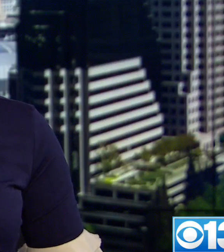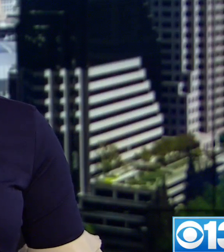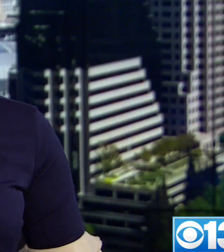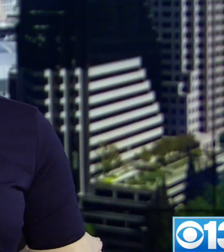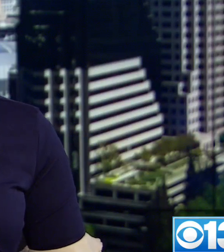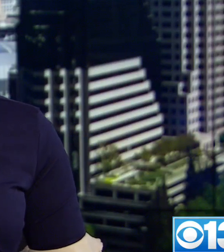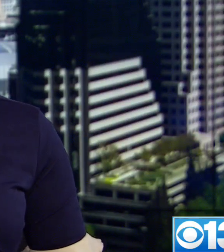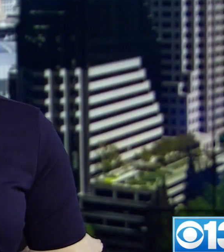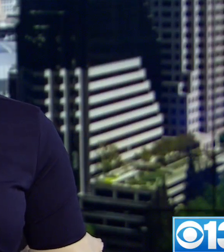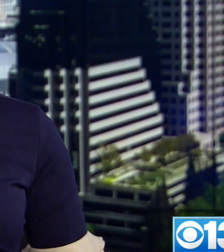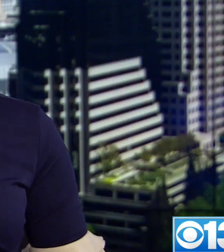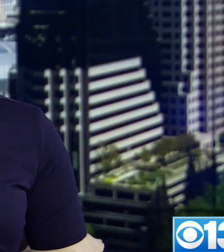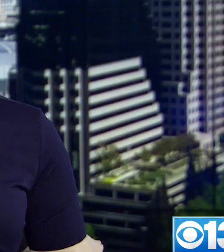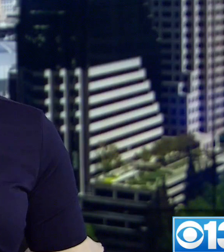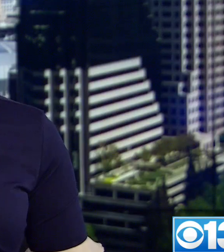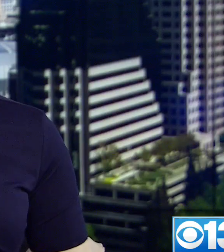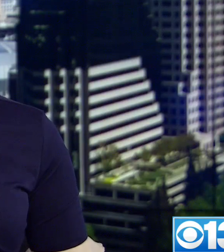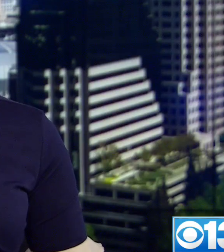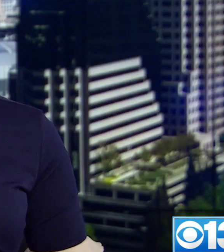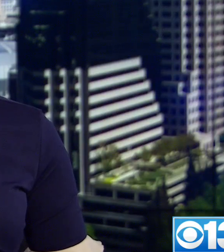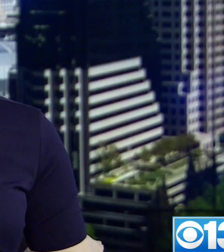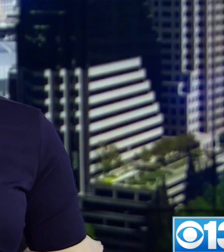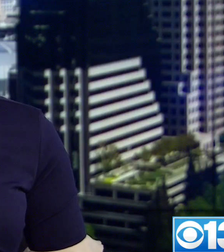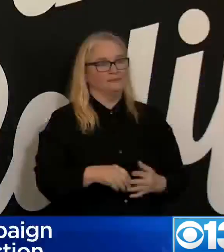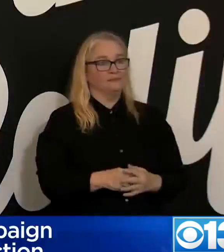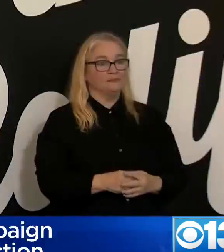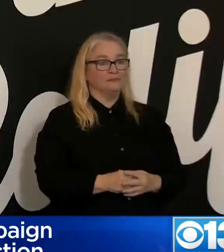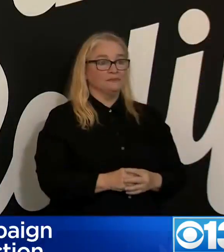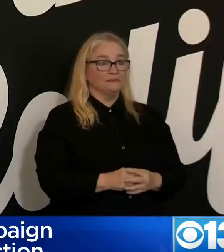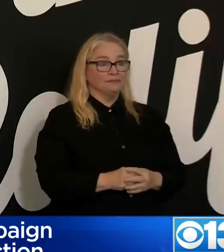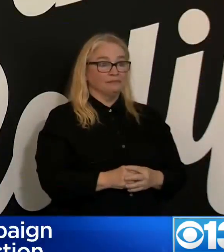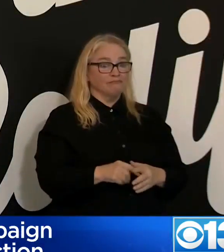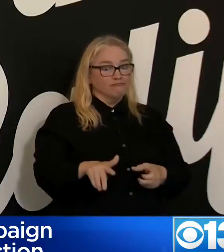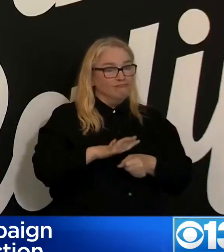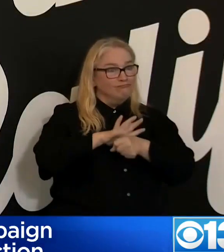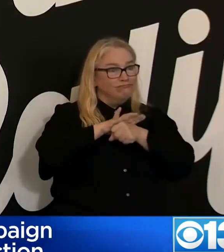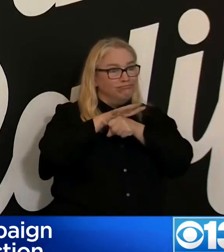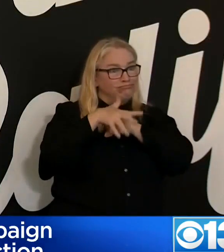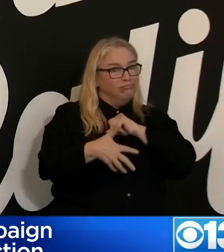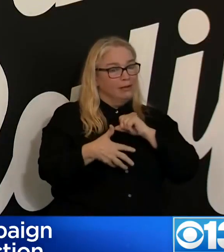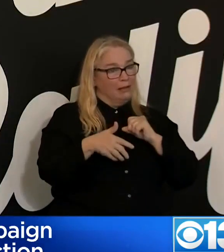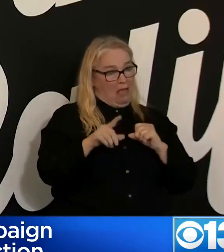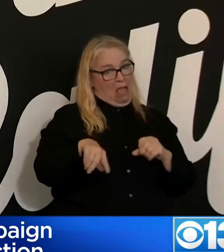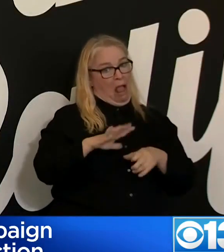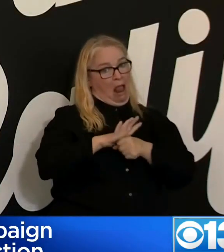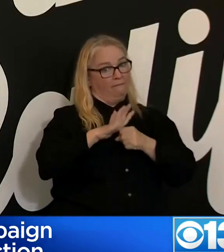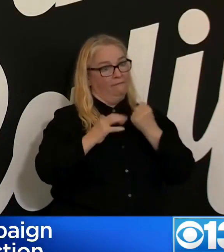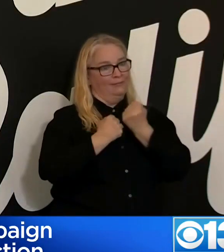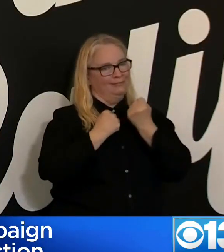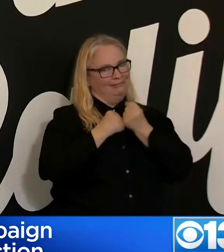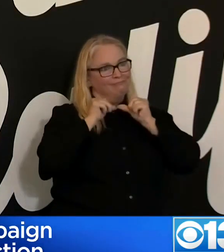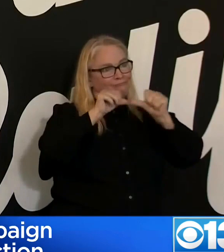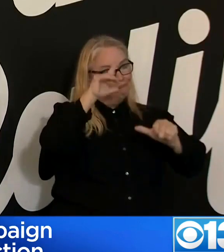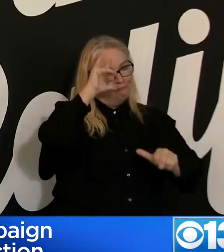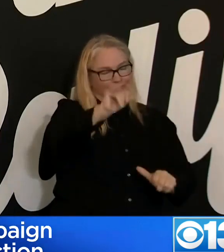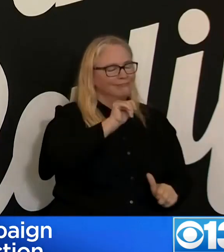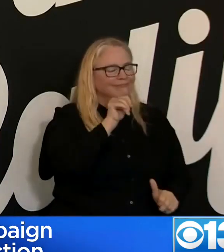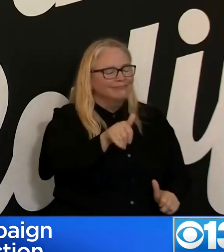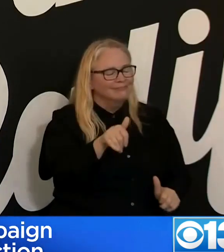MAXIMUM CAPACITY FROM 25% THE 50% AND FOOD COURTS CAN REOPEN. FITNESS CENTERS CAN REOPEN WITH